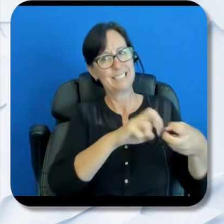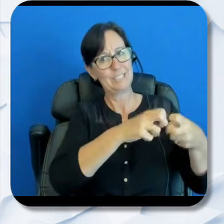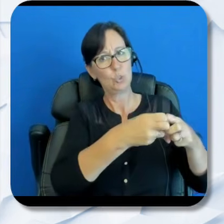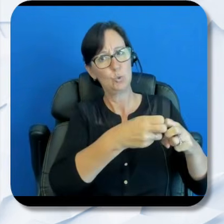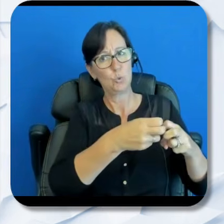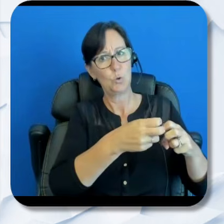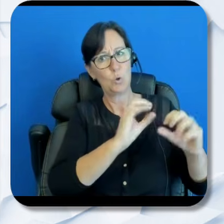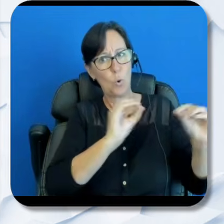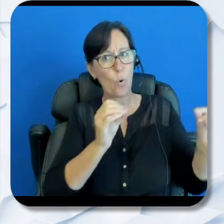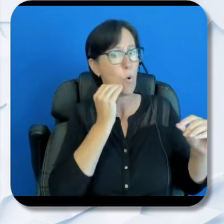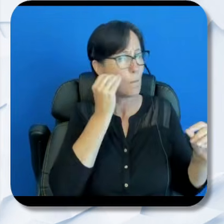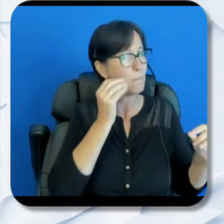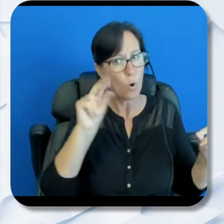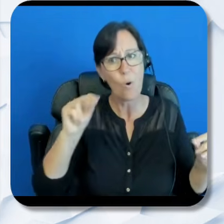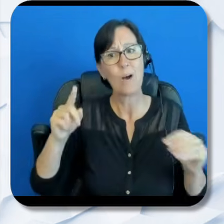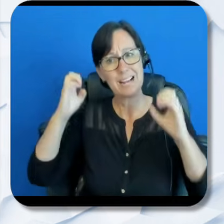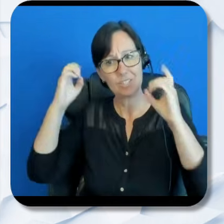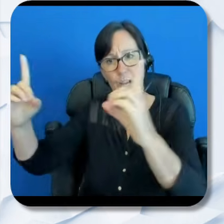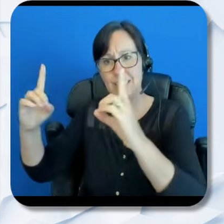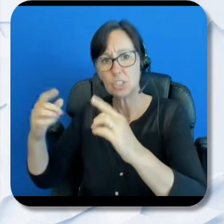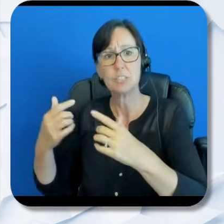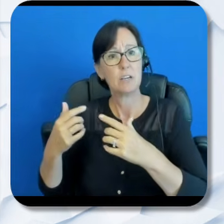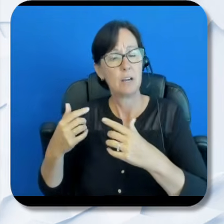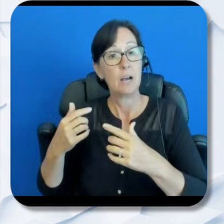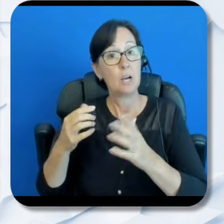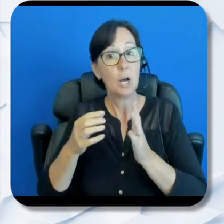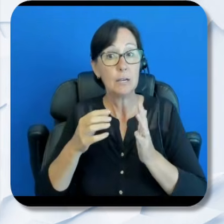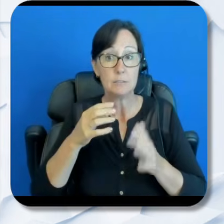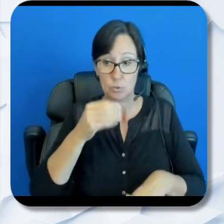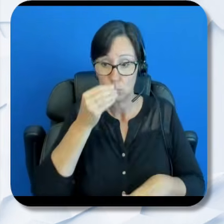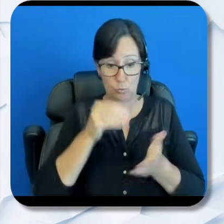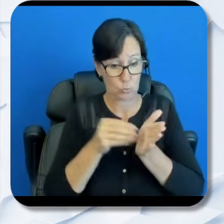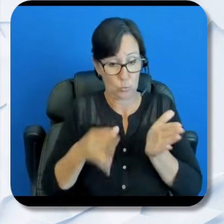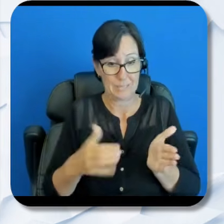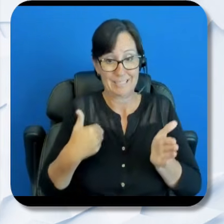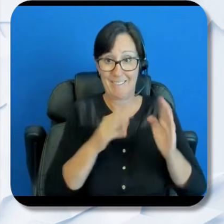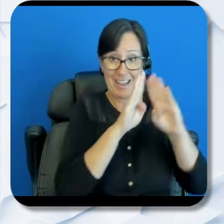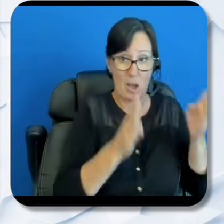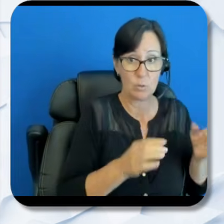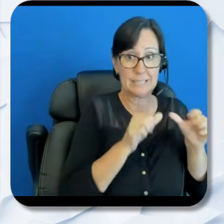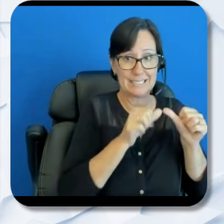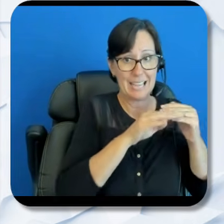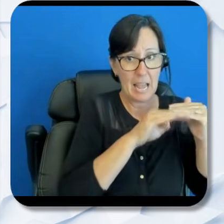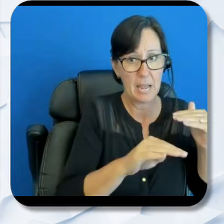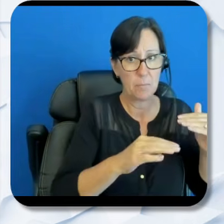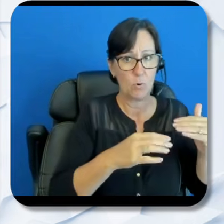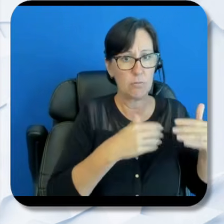When students have stability, they are more likely to attend school consistently, stay engaged in the classroom.